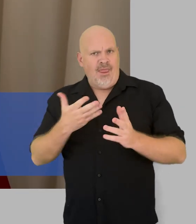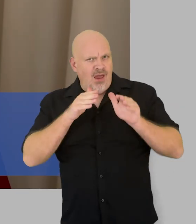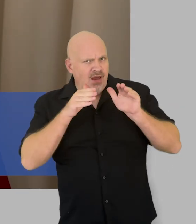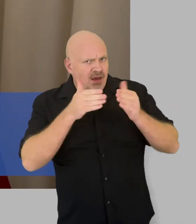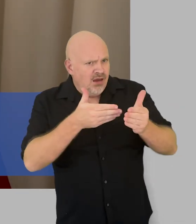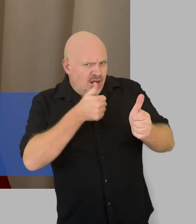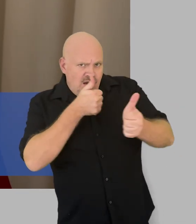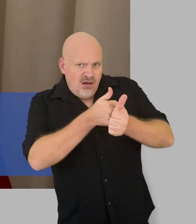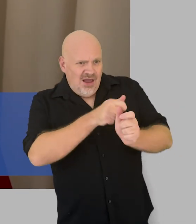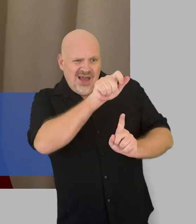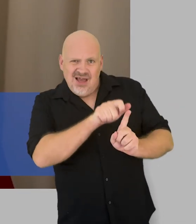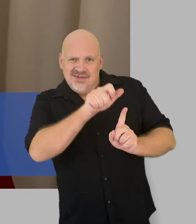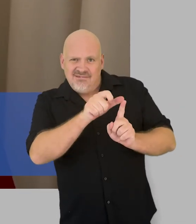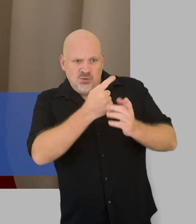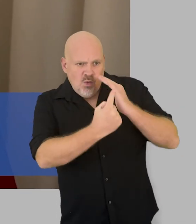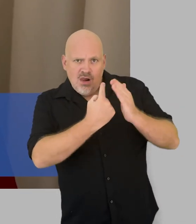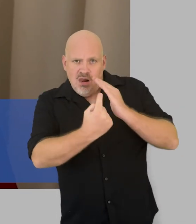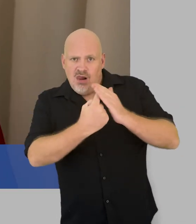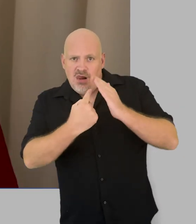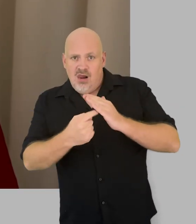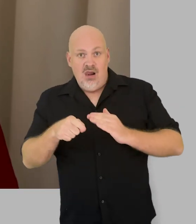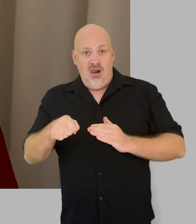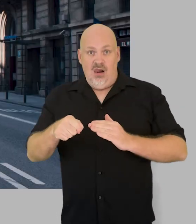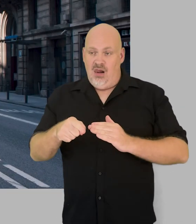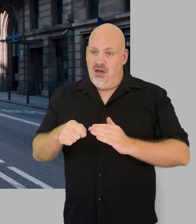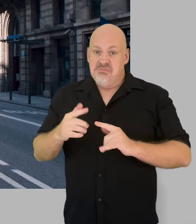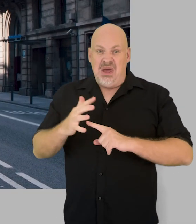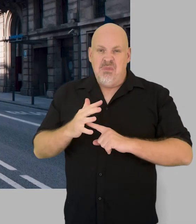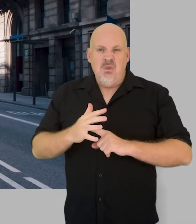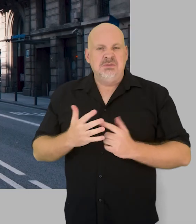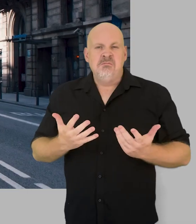We attribute it to several reasons, in particular the Covid 19 pandemic,